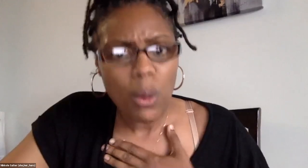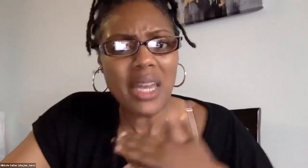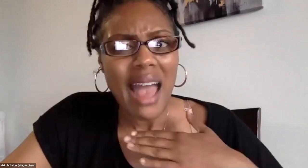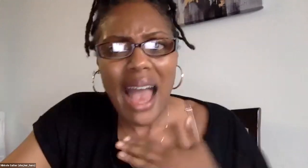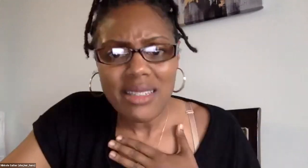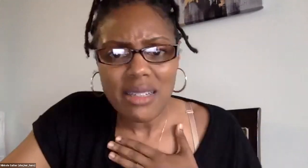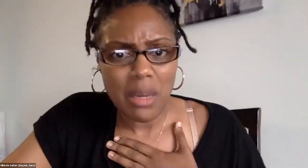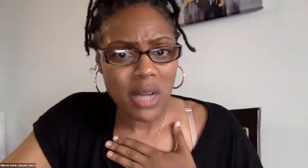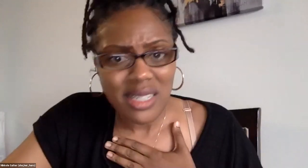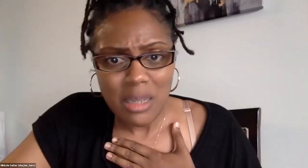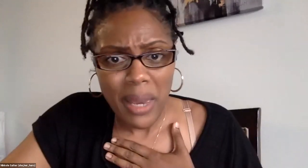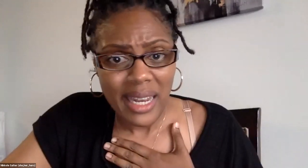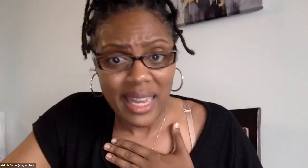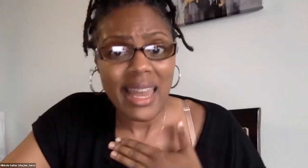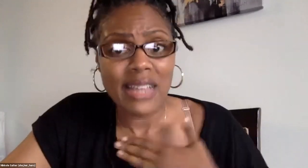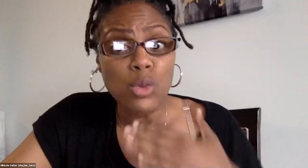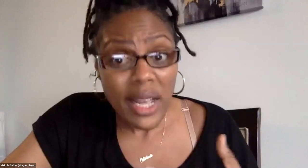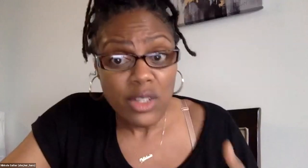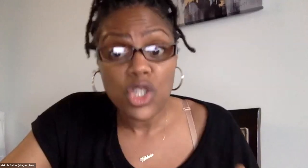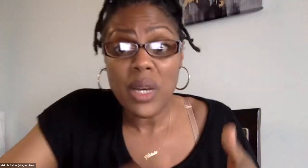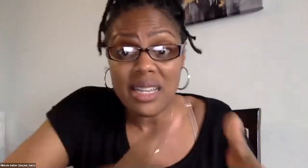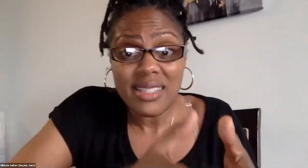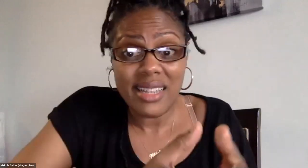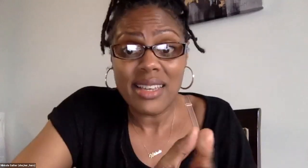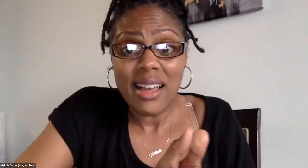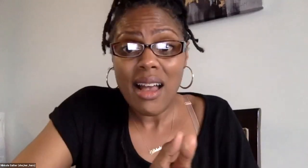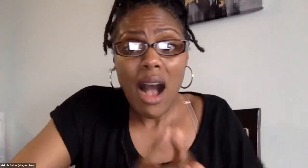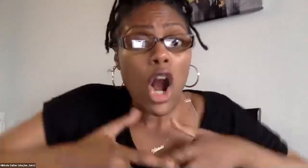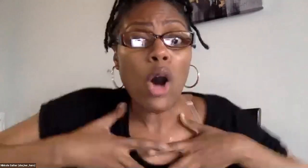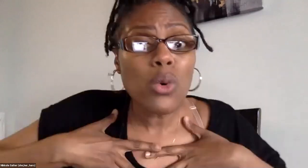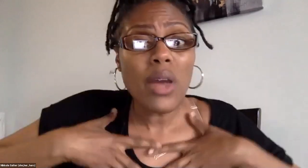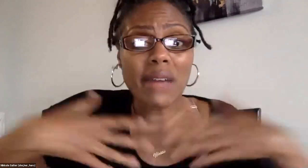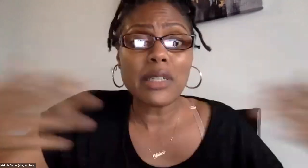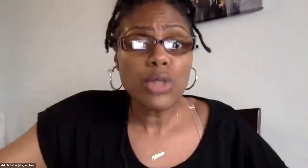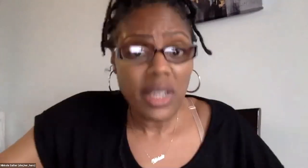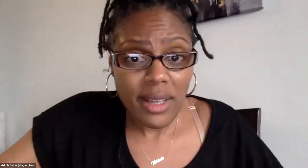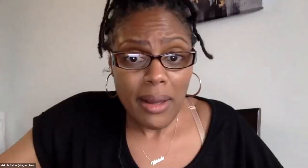We can actively participate in and direct, to an extent, our own evolution.